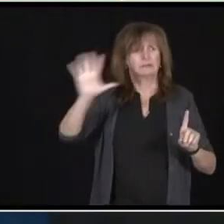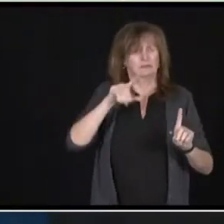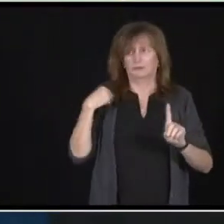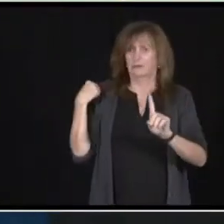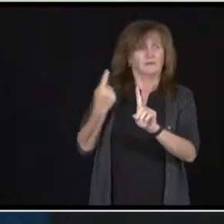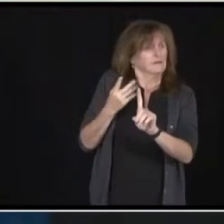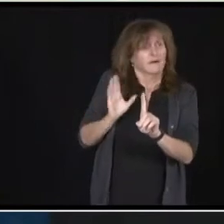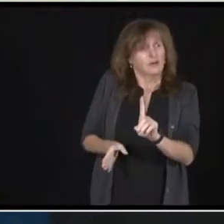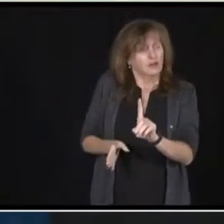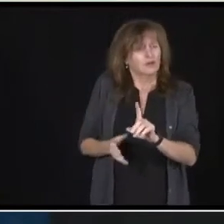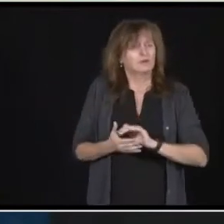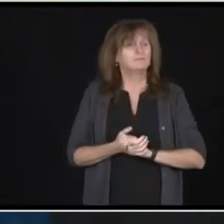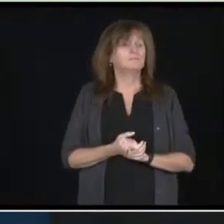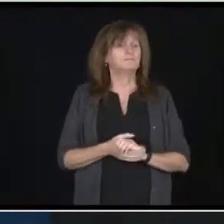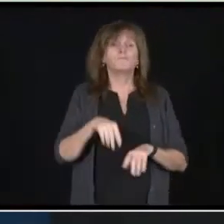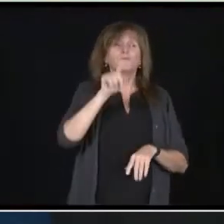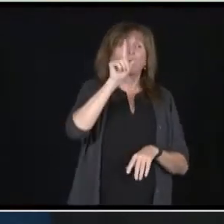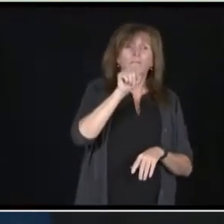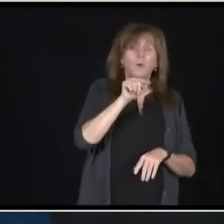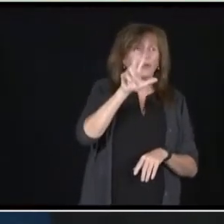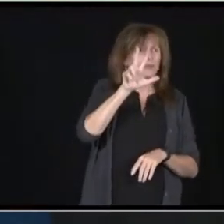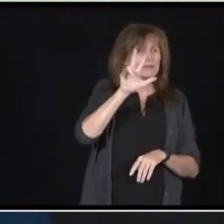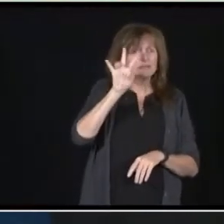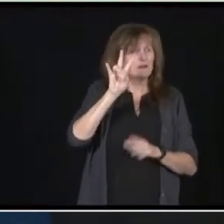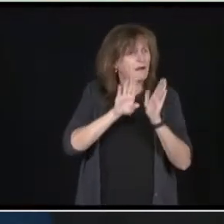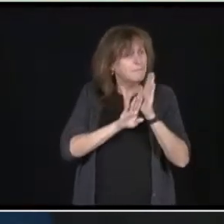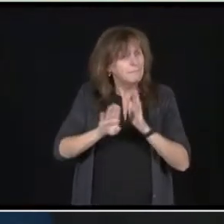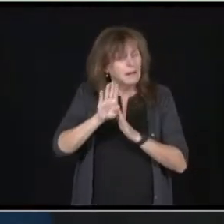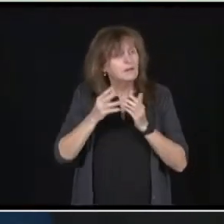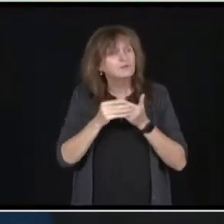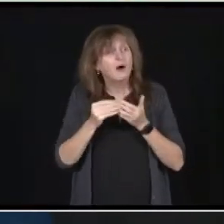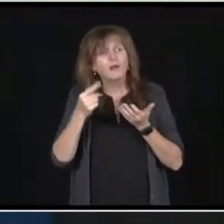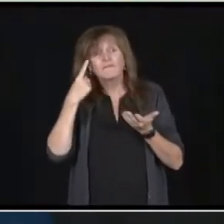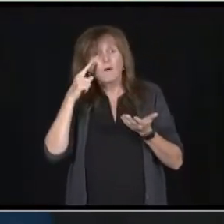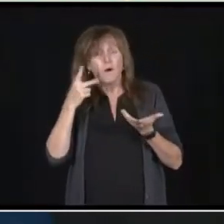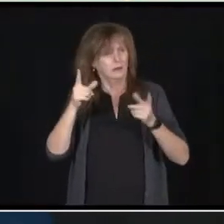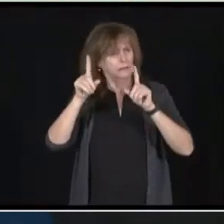That plan also includes $1.37 billion to expand testing and contact tracing.